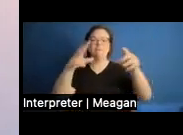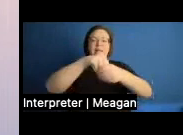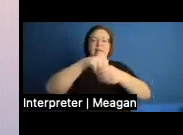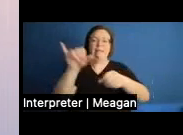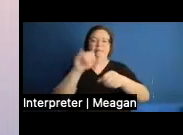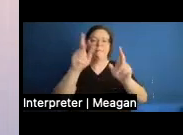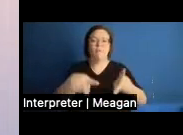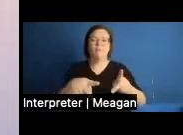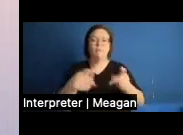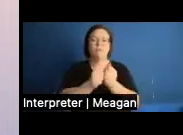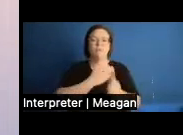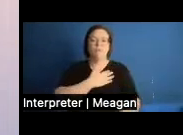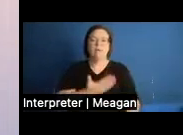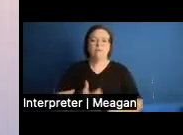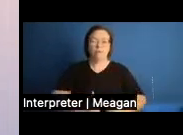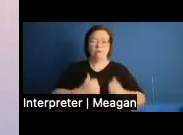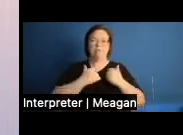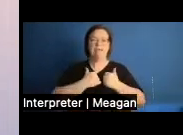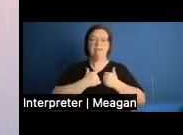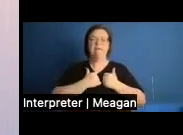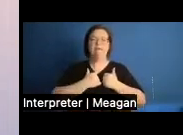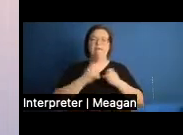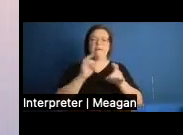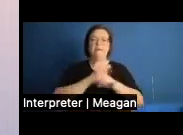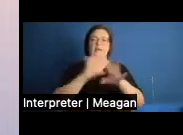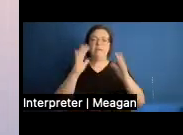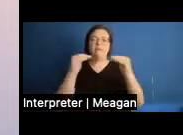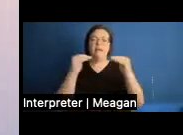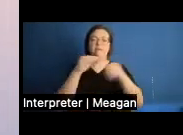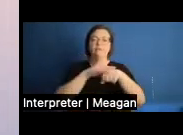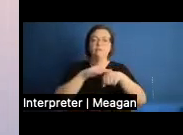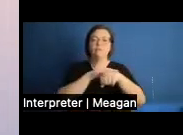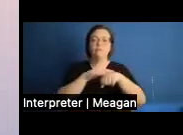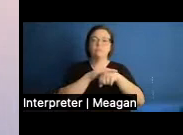with the willingness to live at devastating levels of superficiality and self-trivialization.